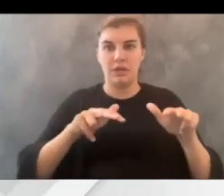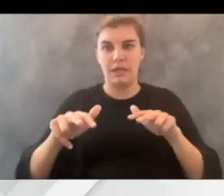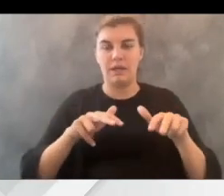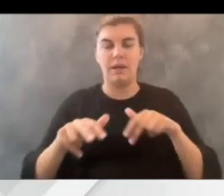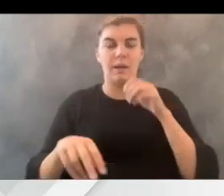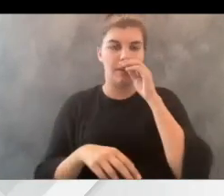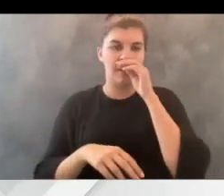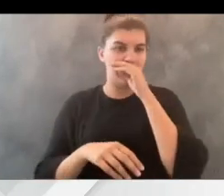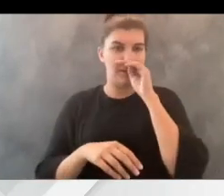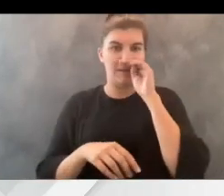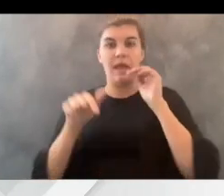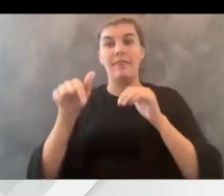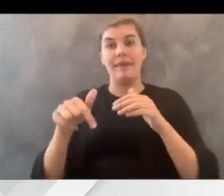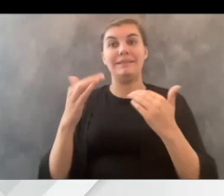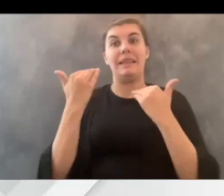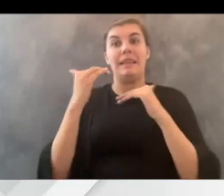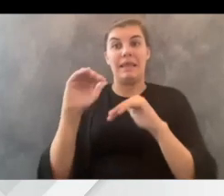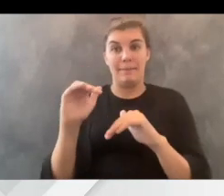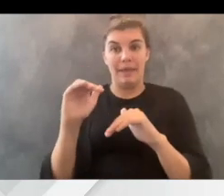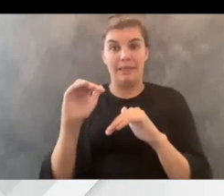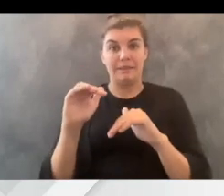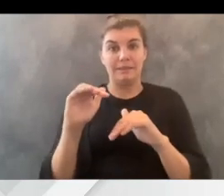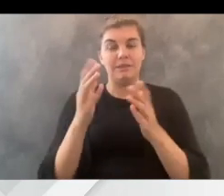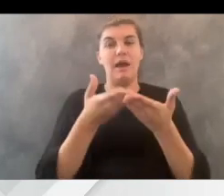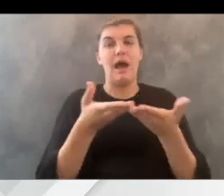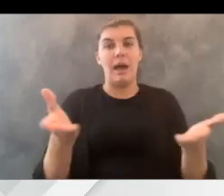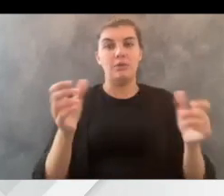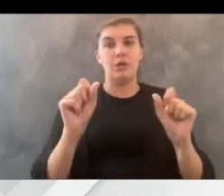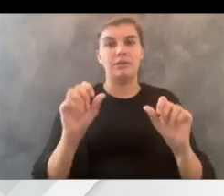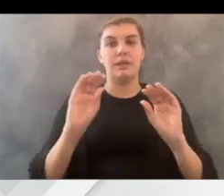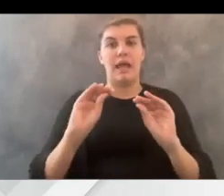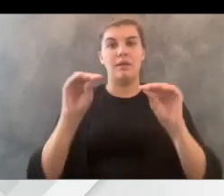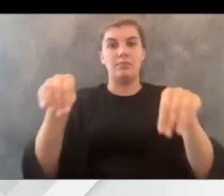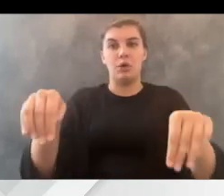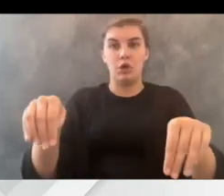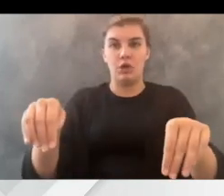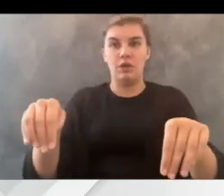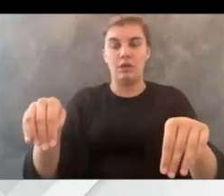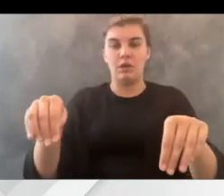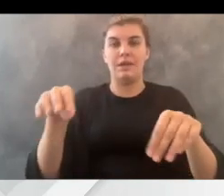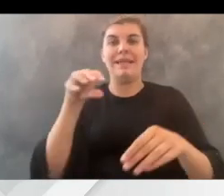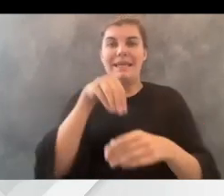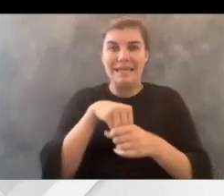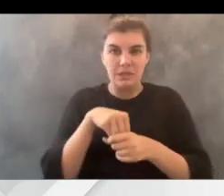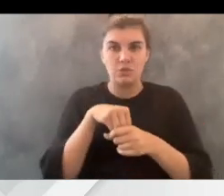limits the extent to which objects can protrude horizontally into a pedestrian circulation path,